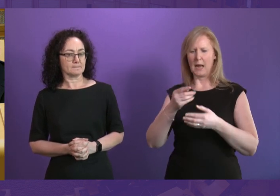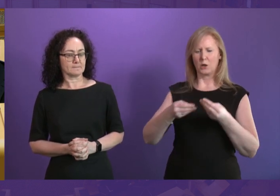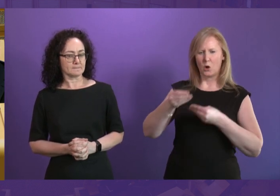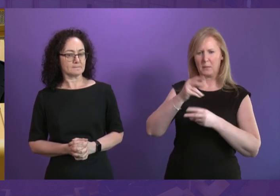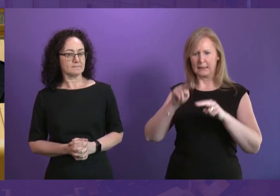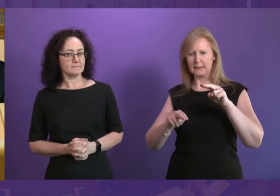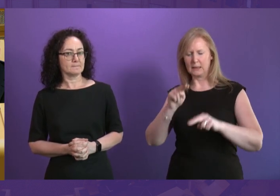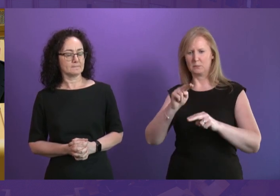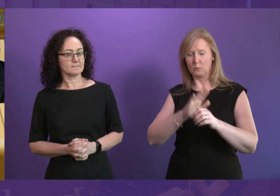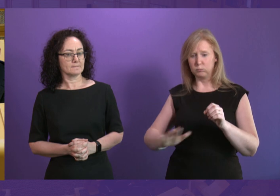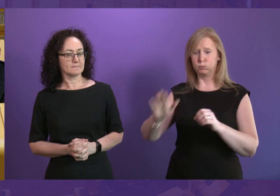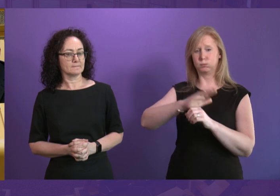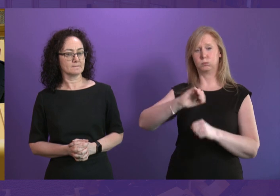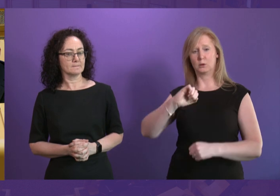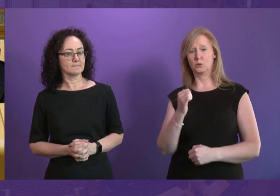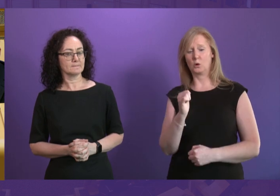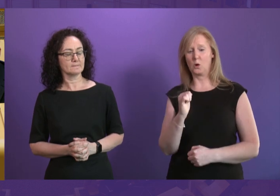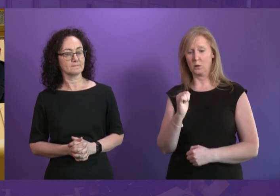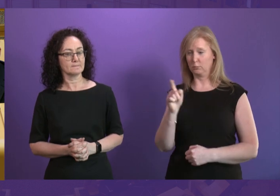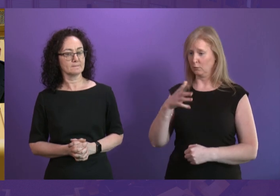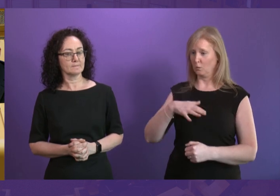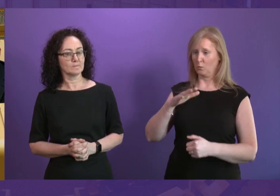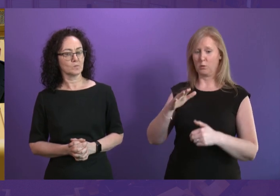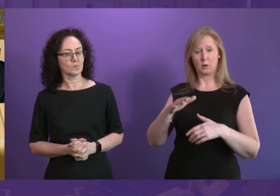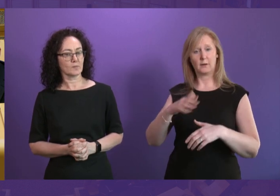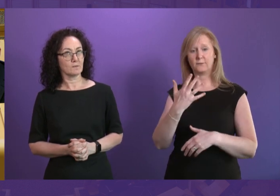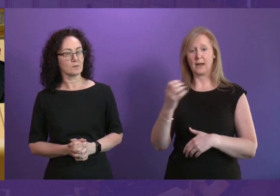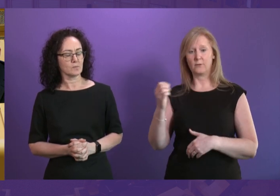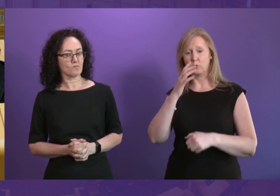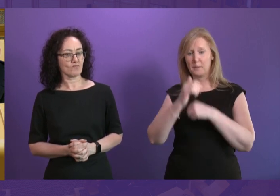country has noted that the First Minister wants to impose a £500 car park tax on them